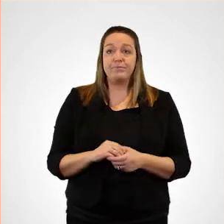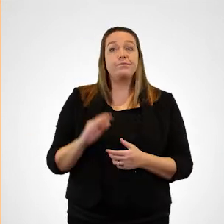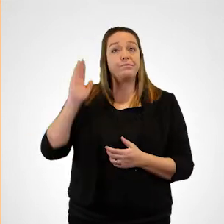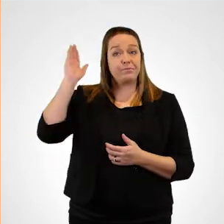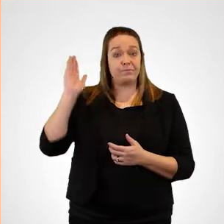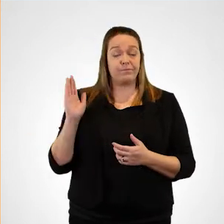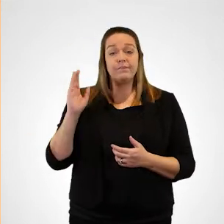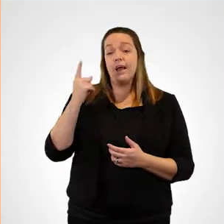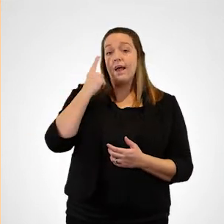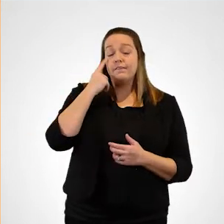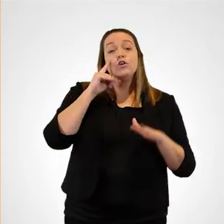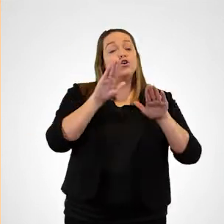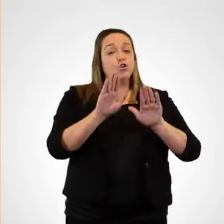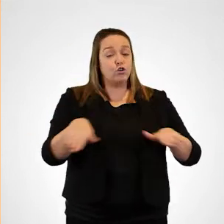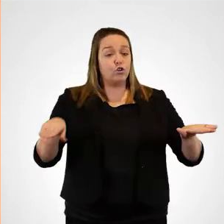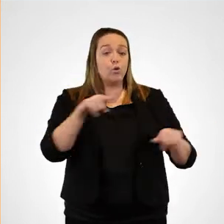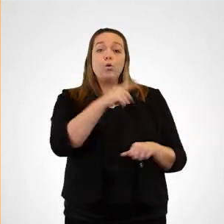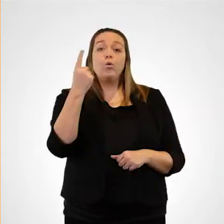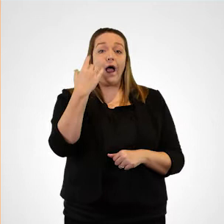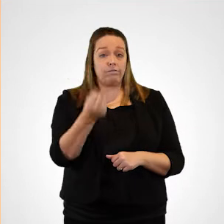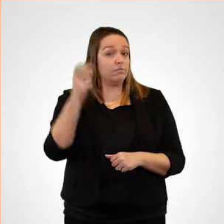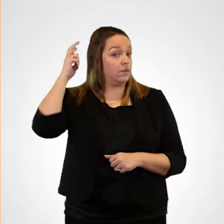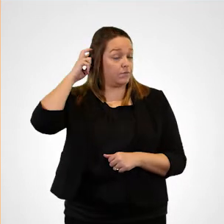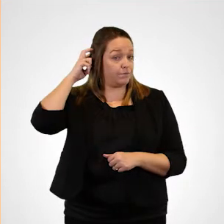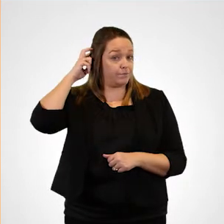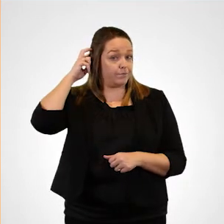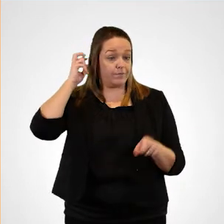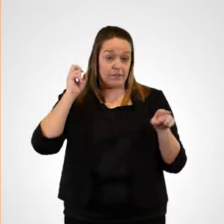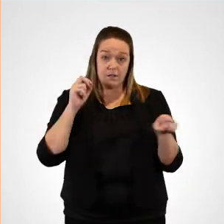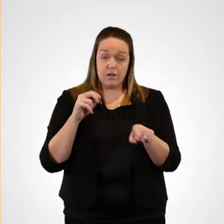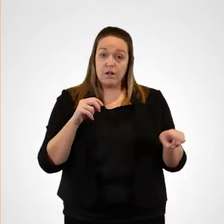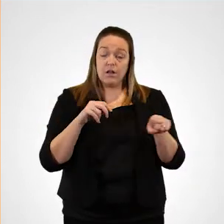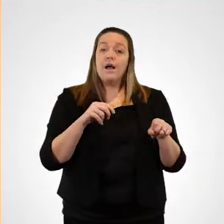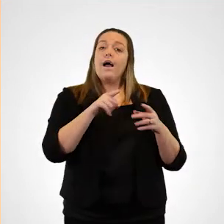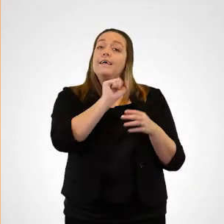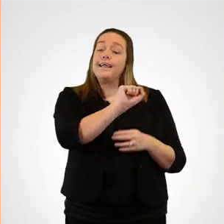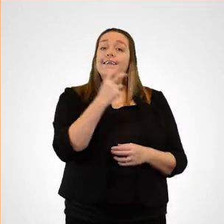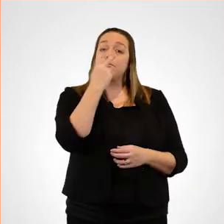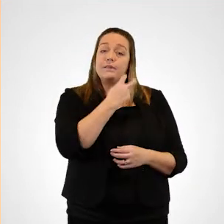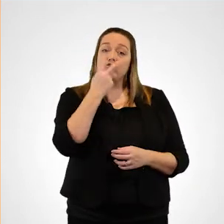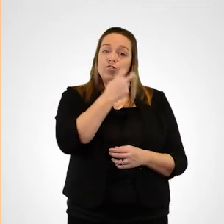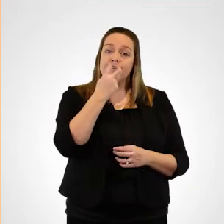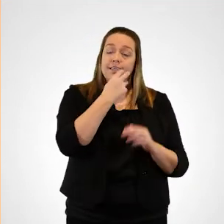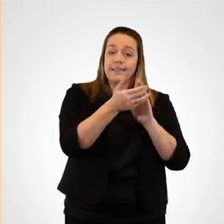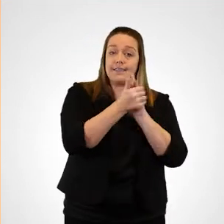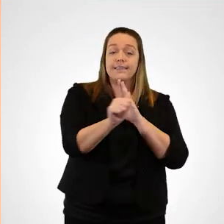and if we look at children with cochlear implants, we find that actually their speechreading skills tend to be better